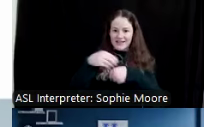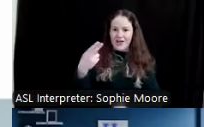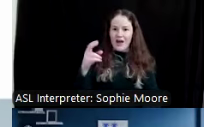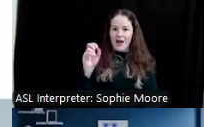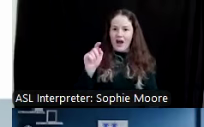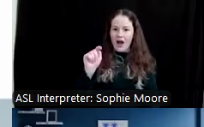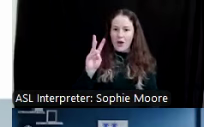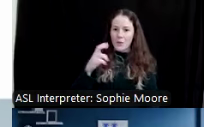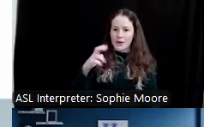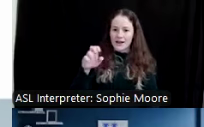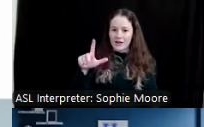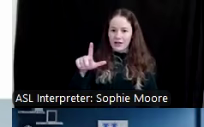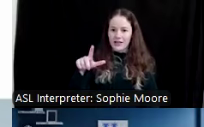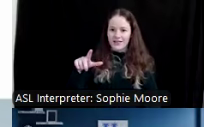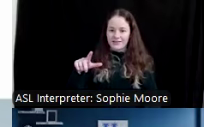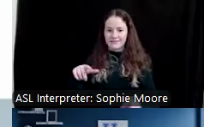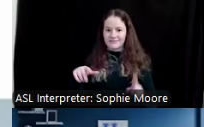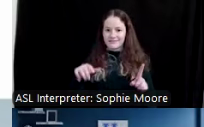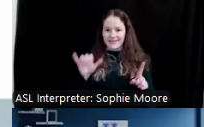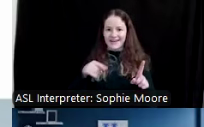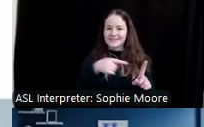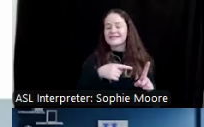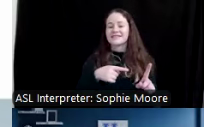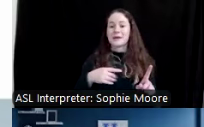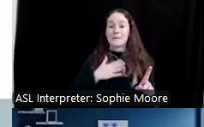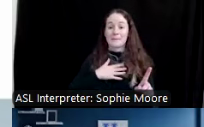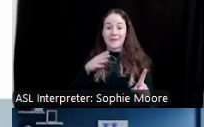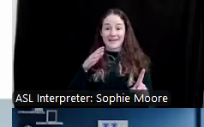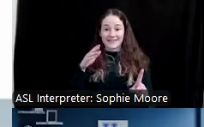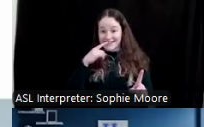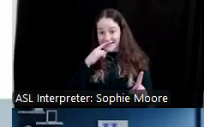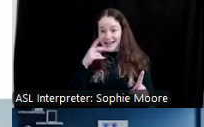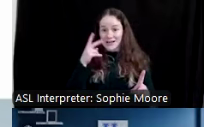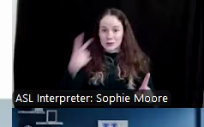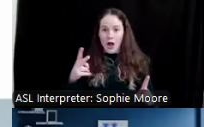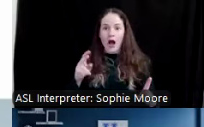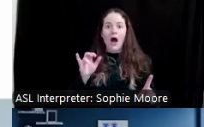Kroger, he was like, "Mom, you need this wheelchair." And I have these here in my office for students to play with. But